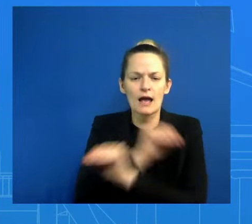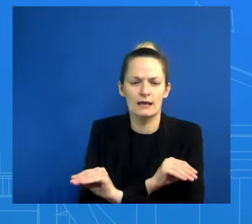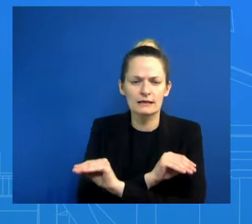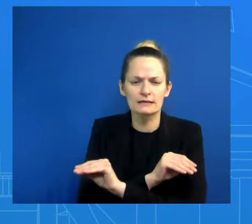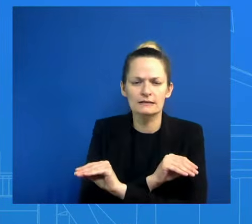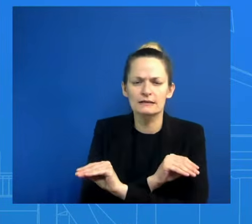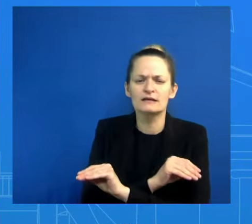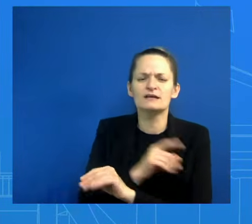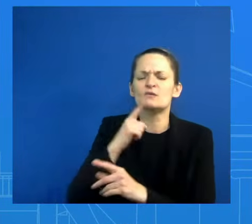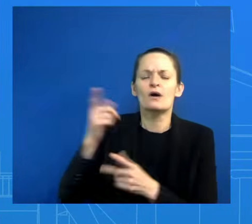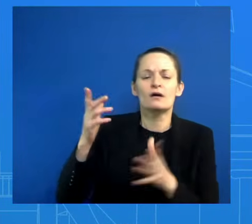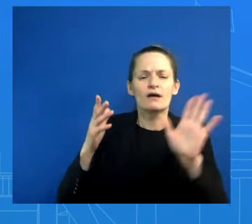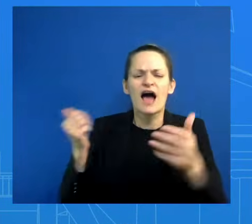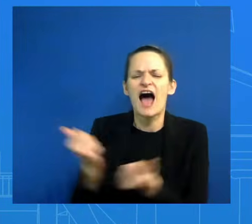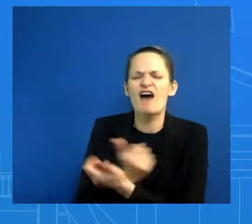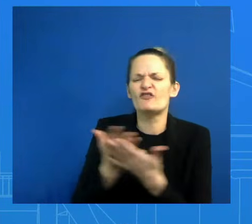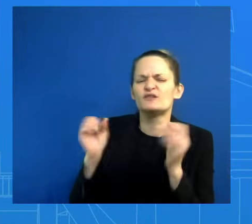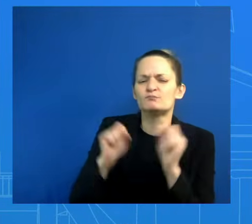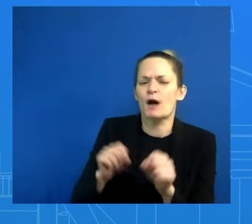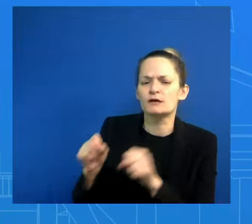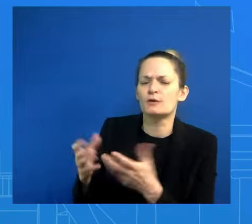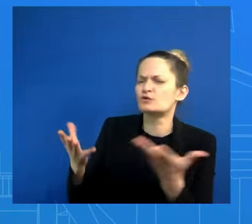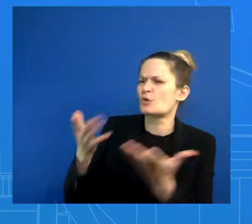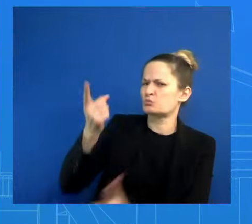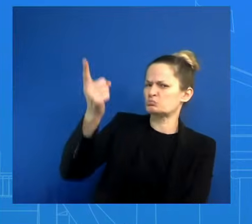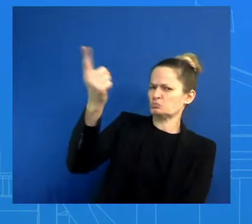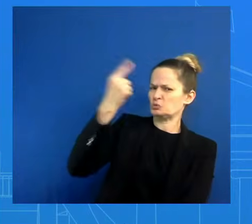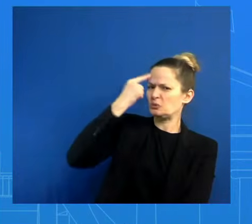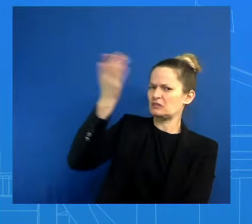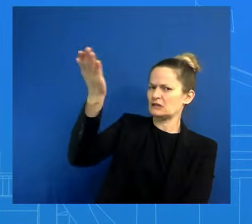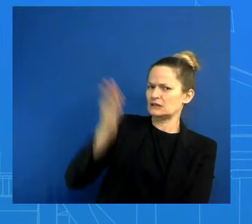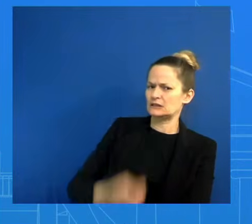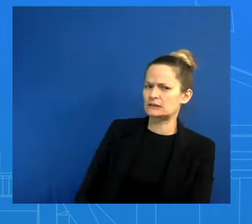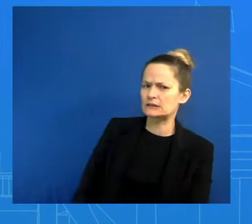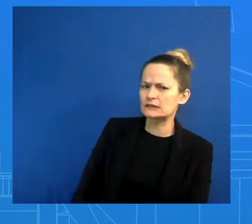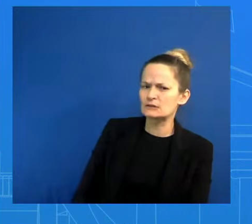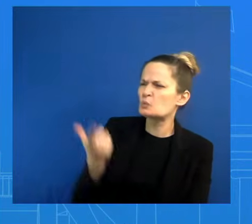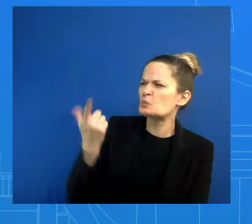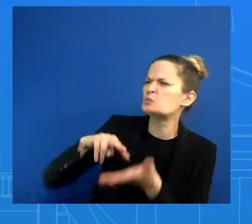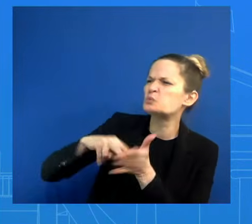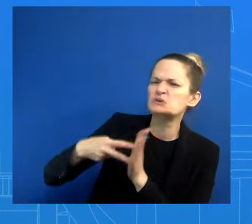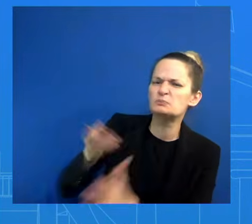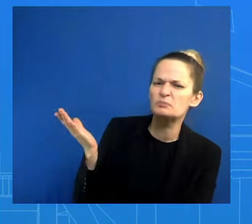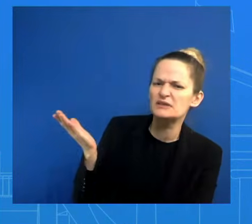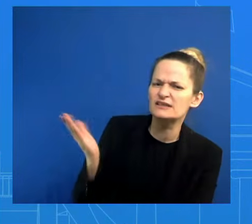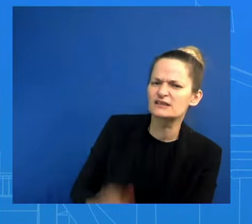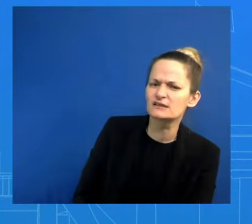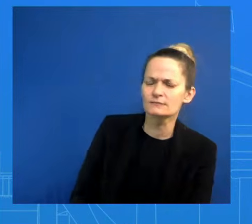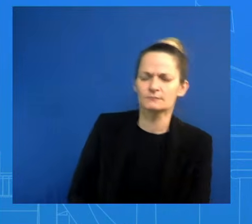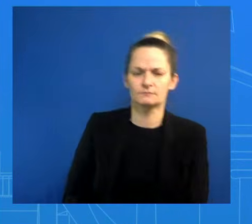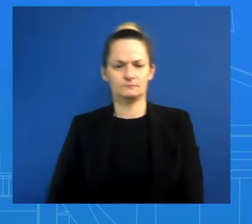What does the administration hear in those words? Ms. Jean-Pierre: So we're just not going to talk about any ongoing diplomatic conversations.